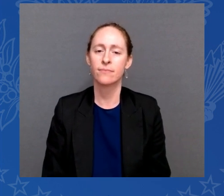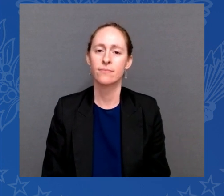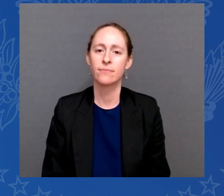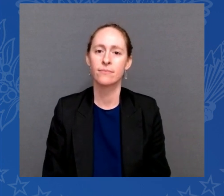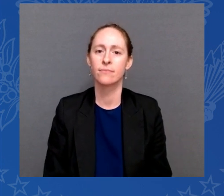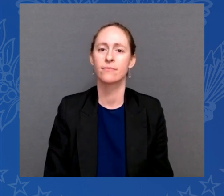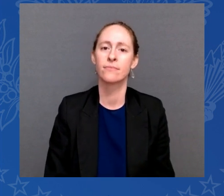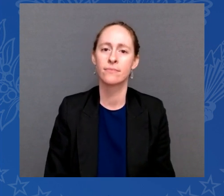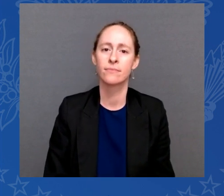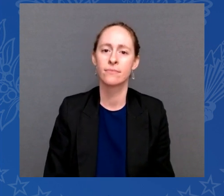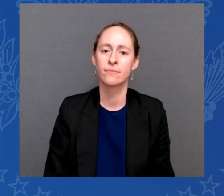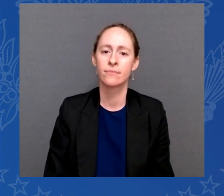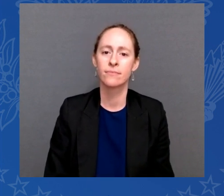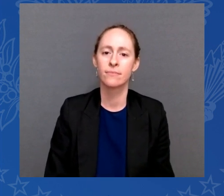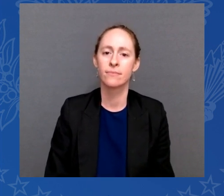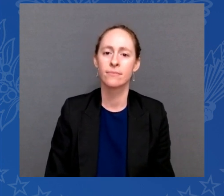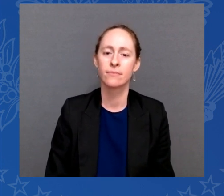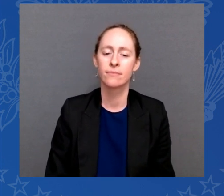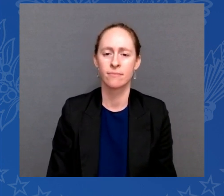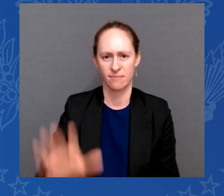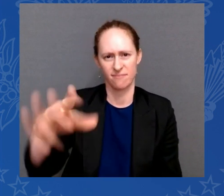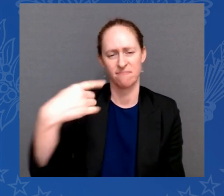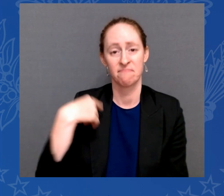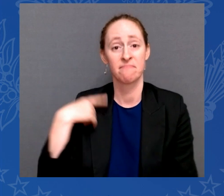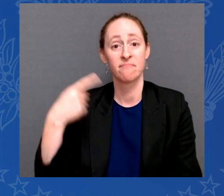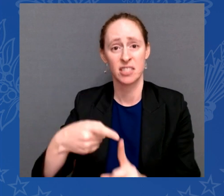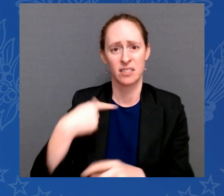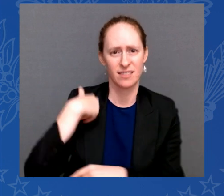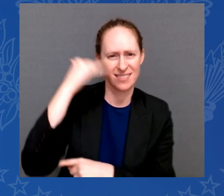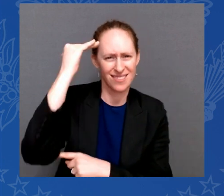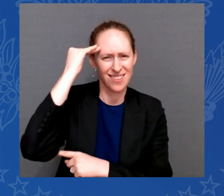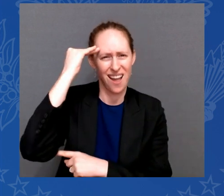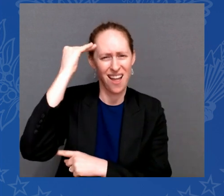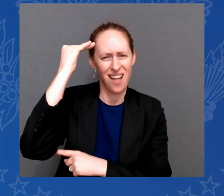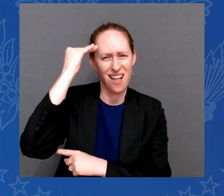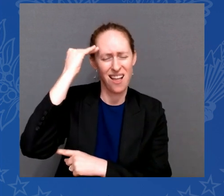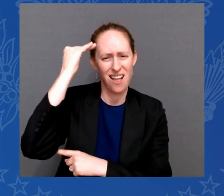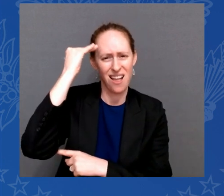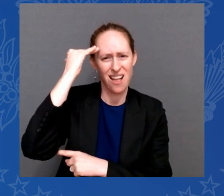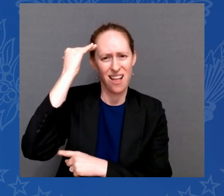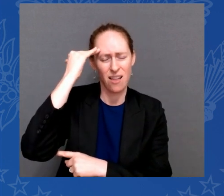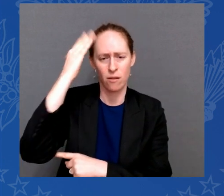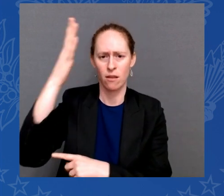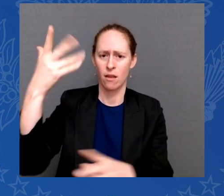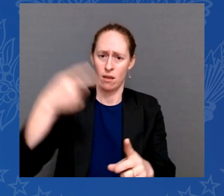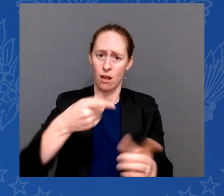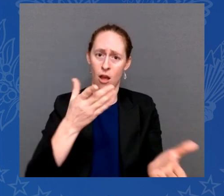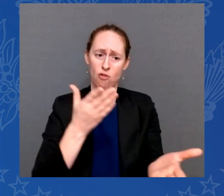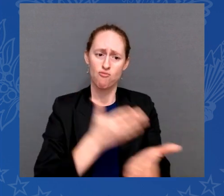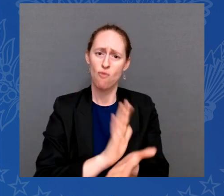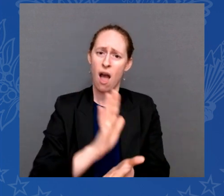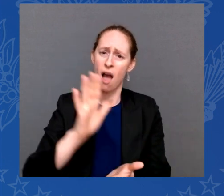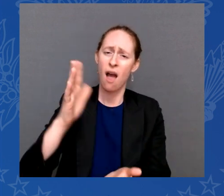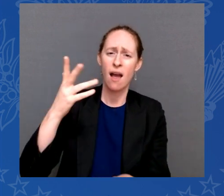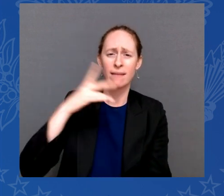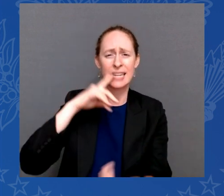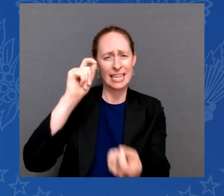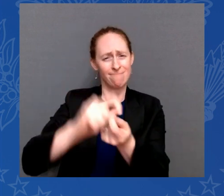around the rights of individuals and states in this moment. And so, General Merrick Garland will talk about